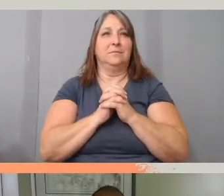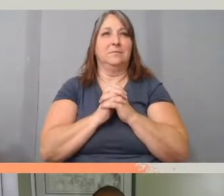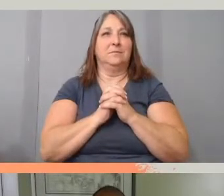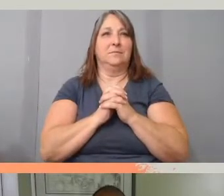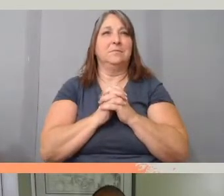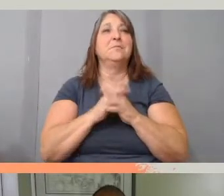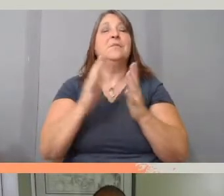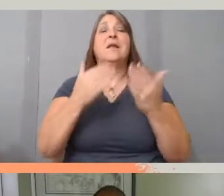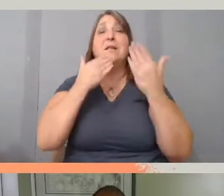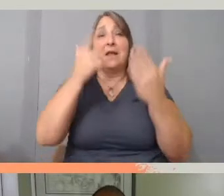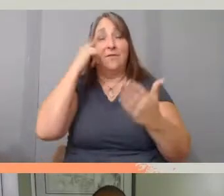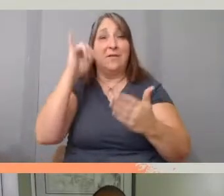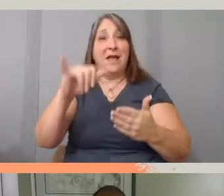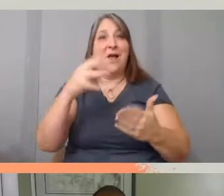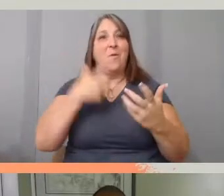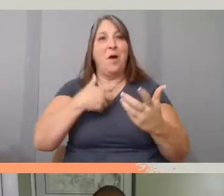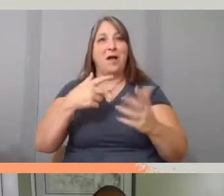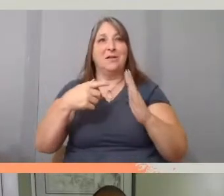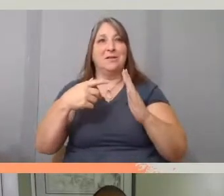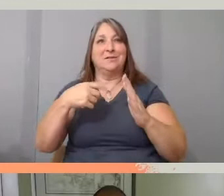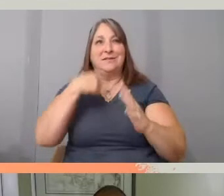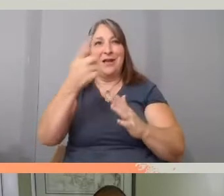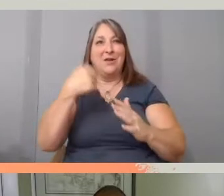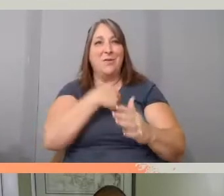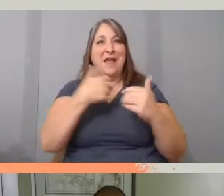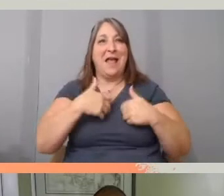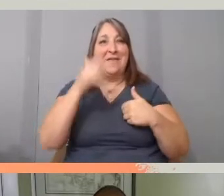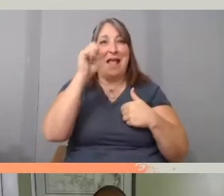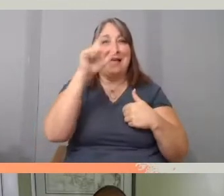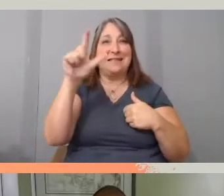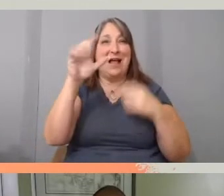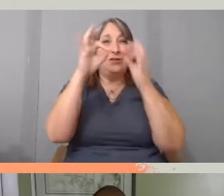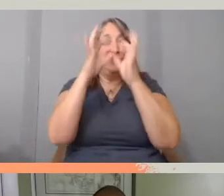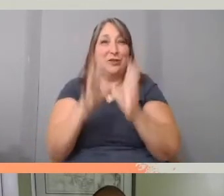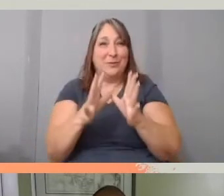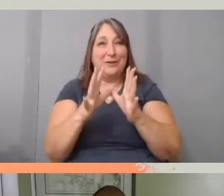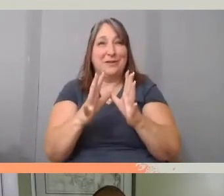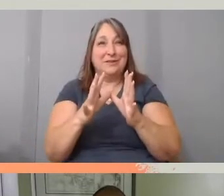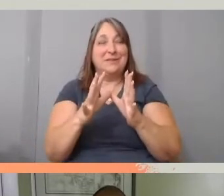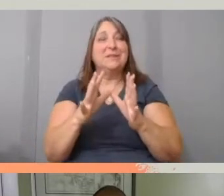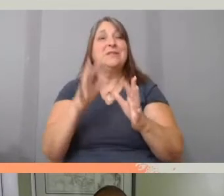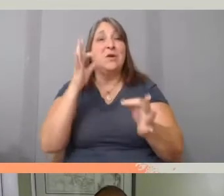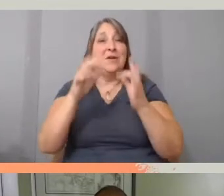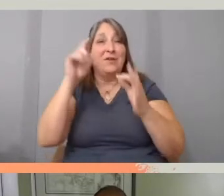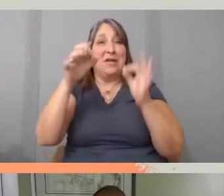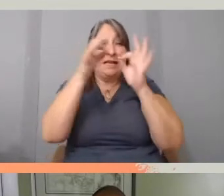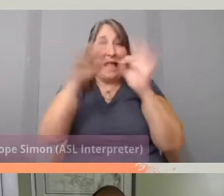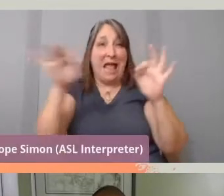ASL translators in English, if you need captions, if you look in your chat